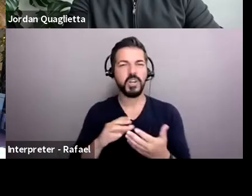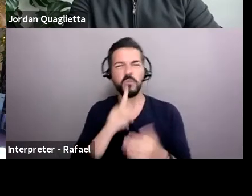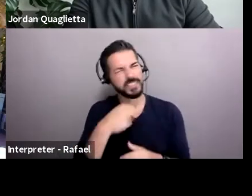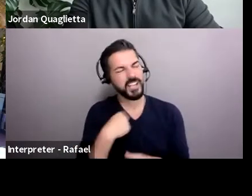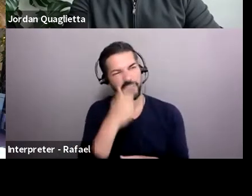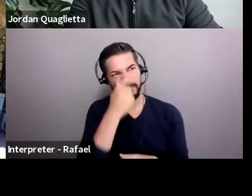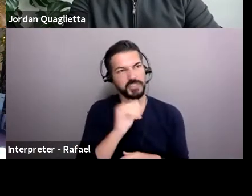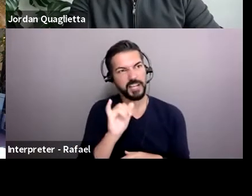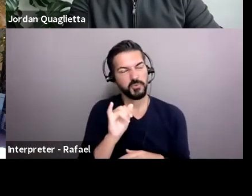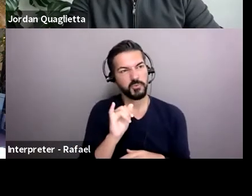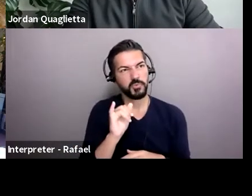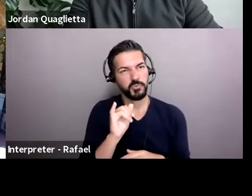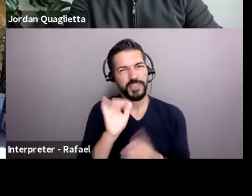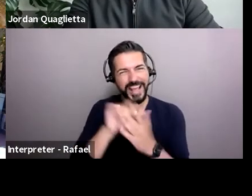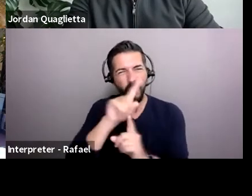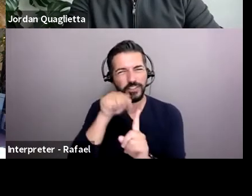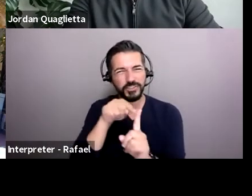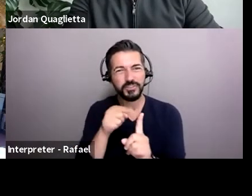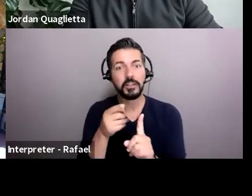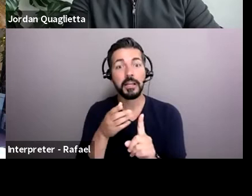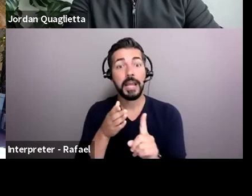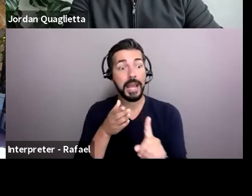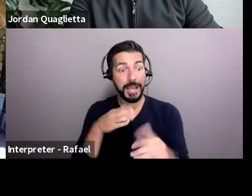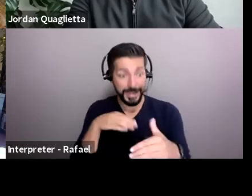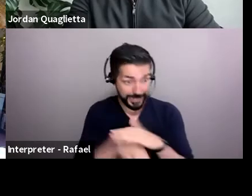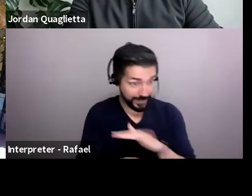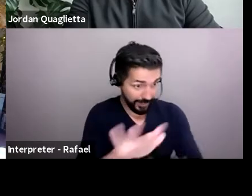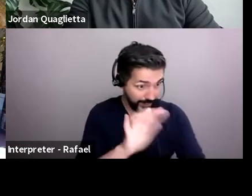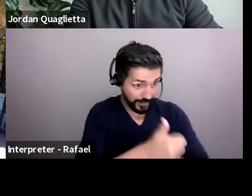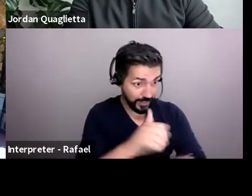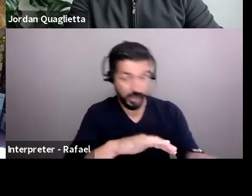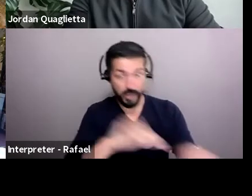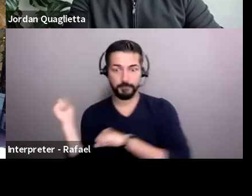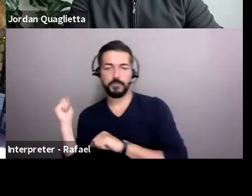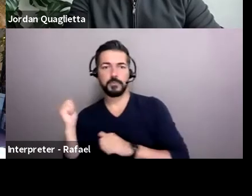about it doing this. The question of what can you do once and done? I think that's an interesting question.